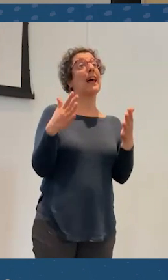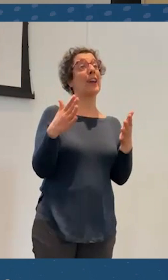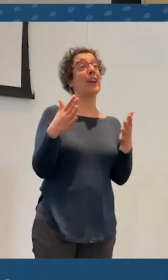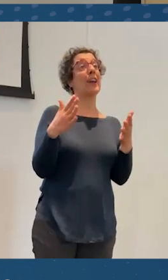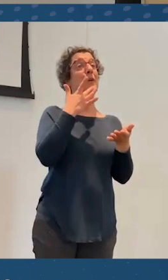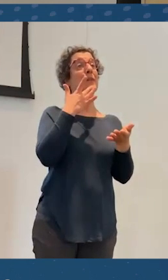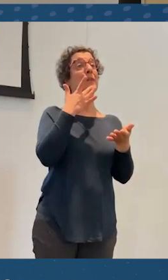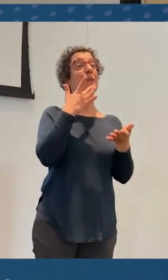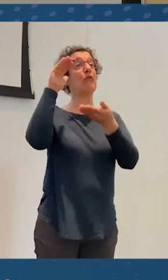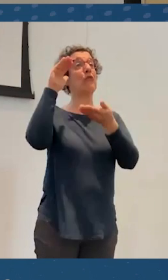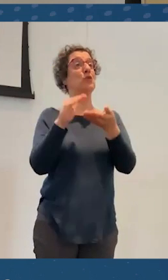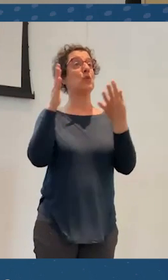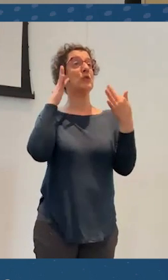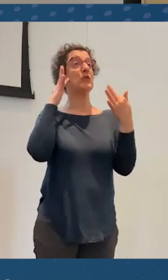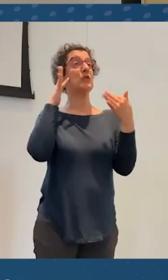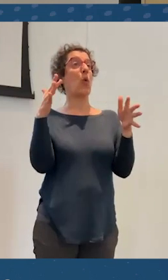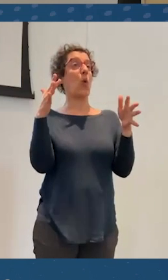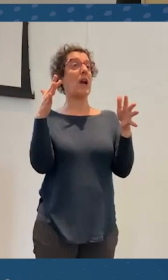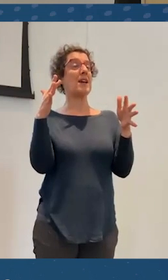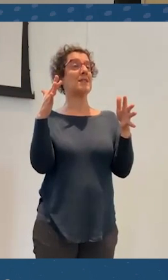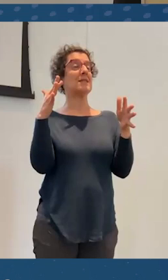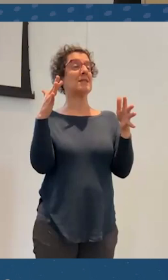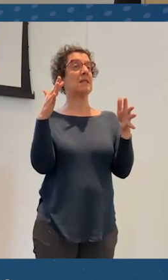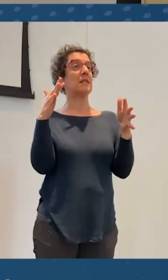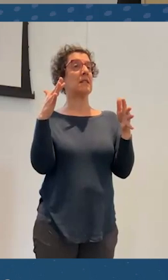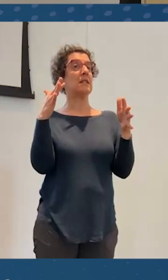comes with having opaque subtitles when they are in front